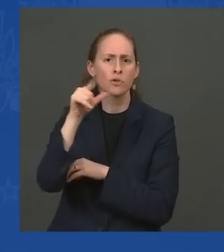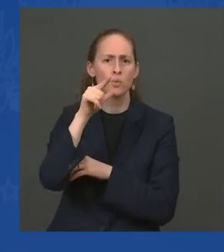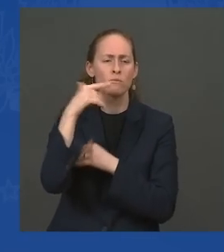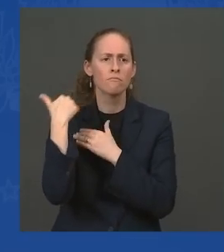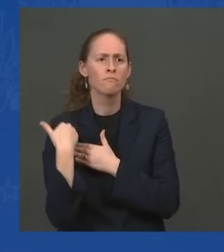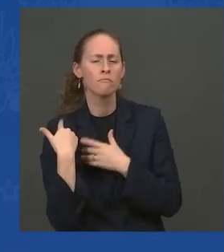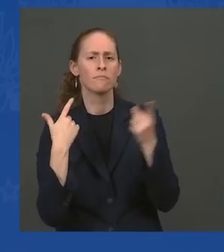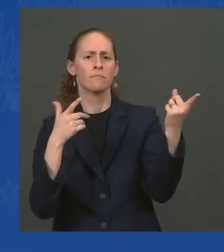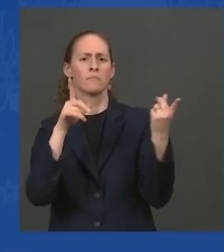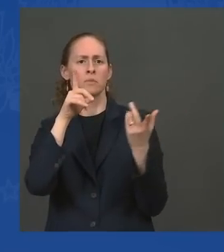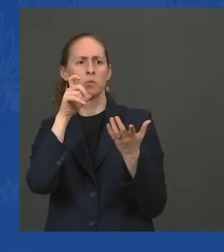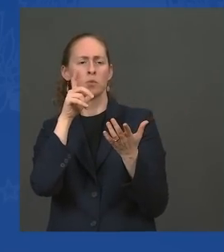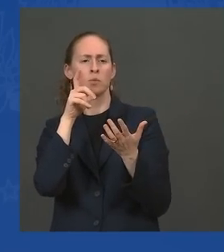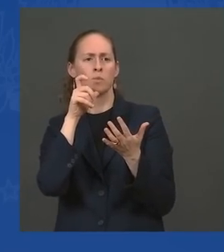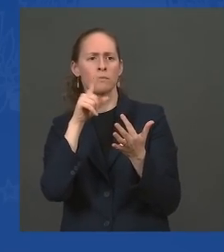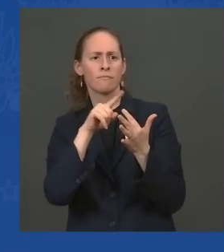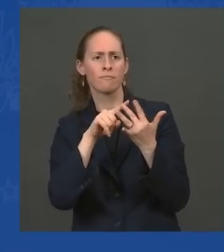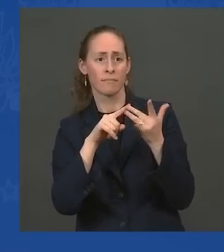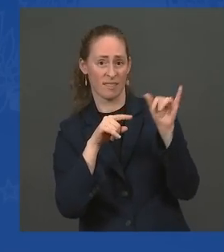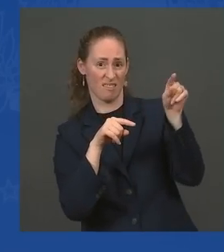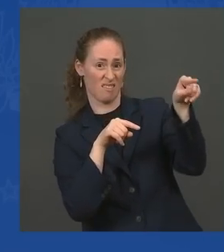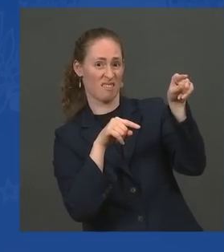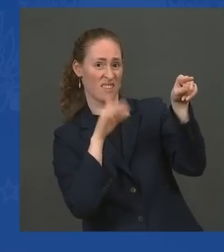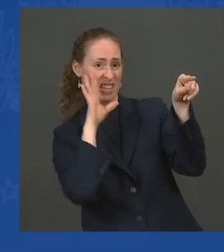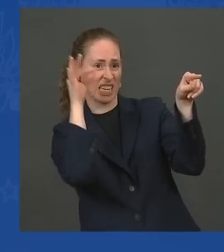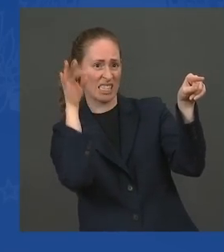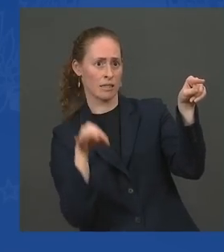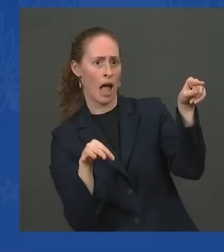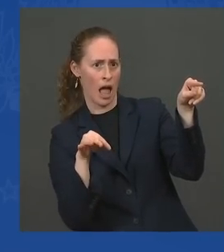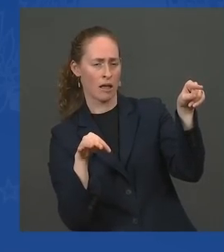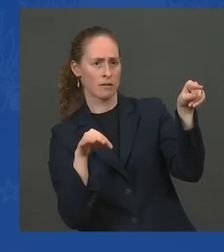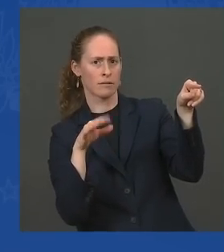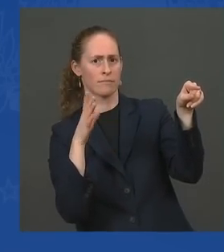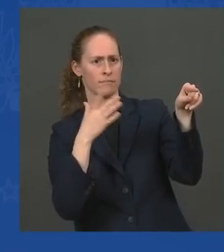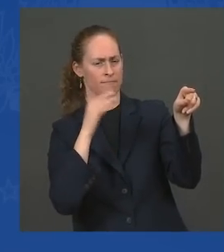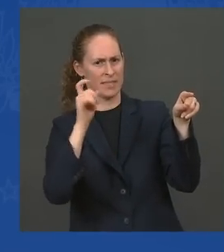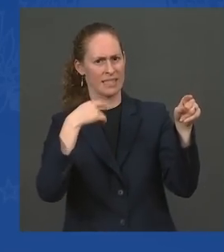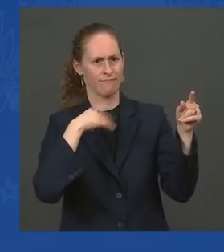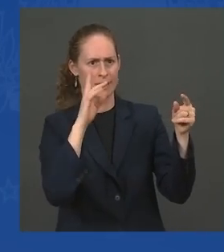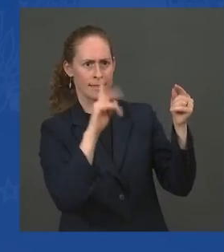that decides that we have to have a plan to deal with the next pandemic and lead the world